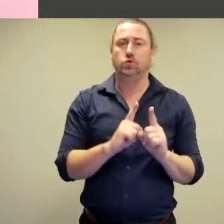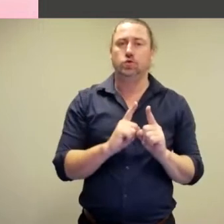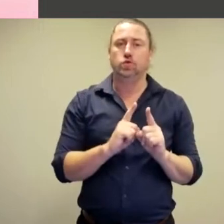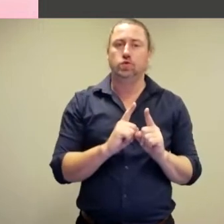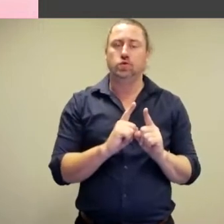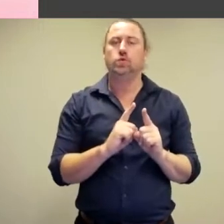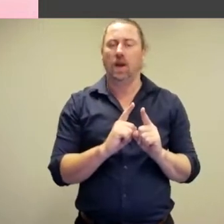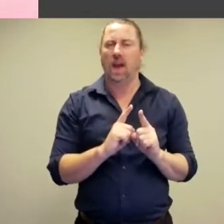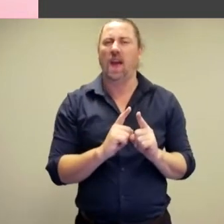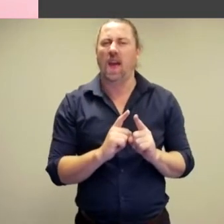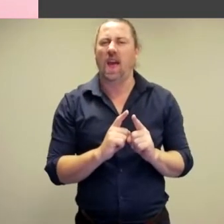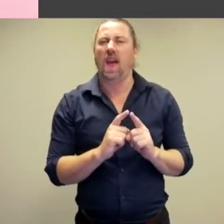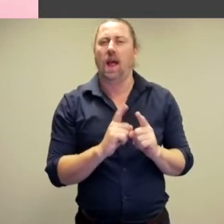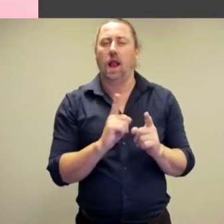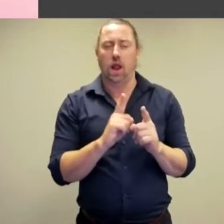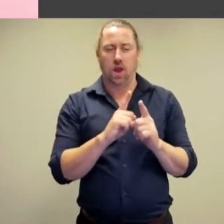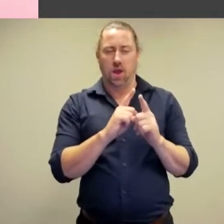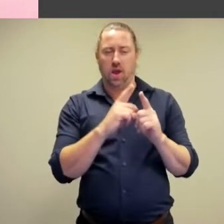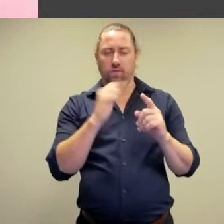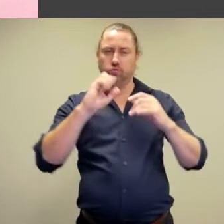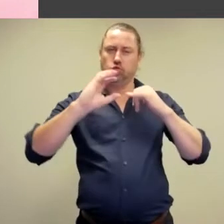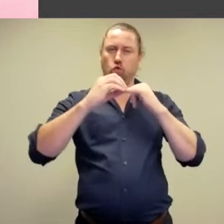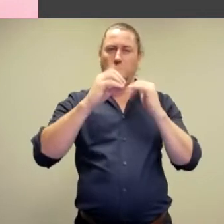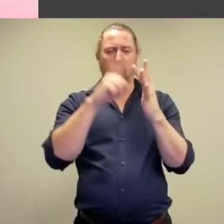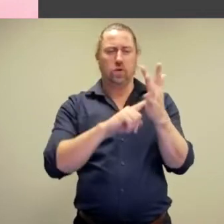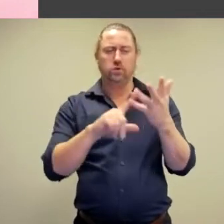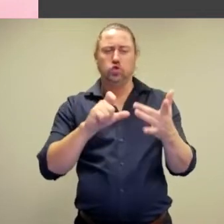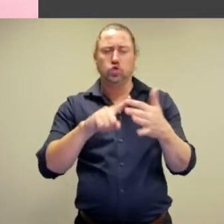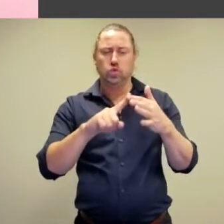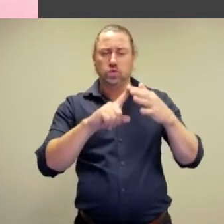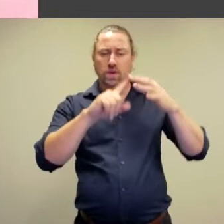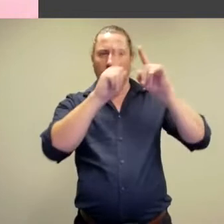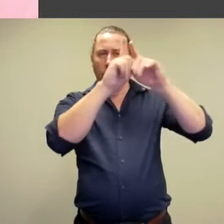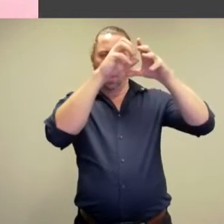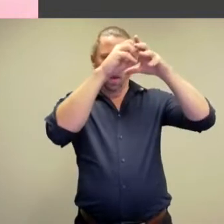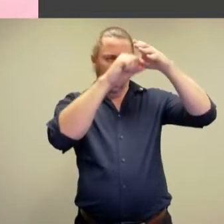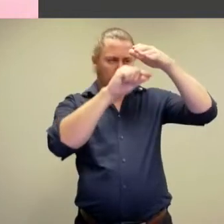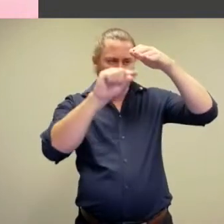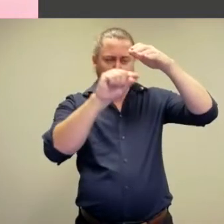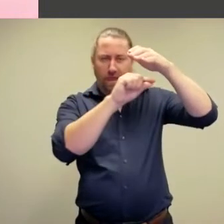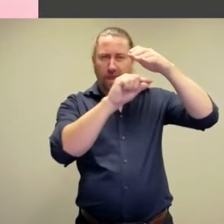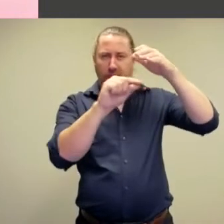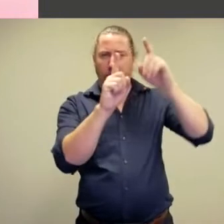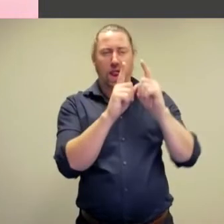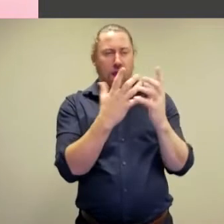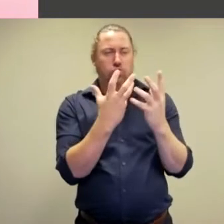luscious droplet of strawberry juice